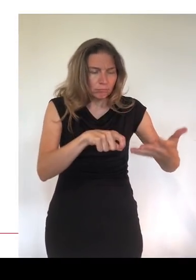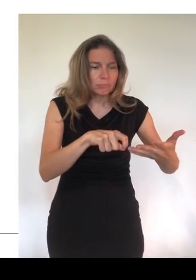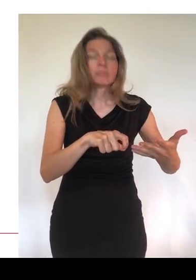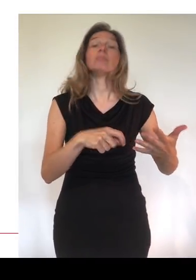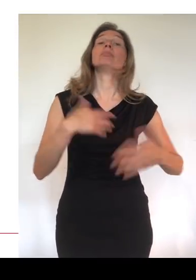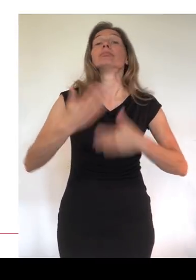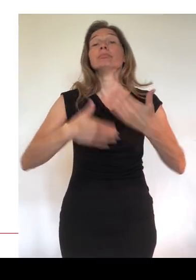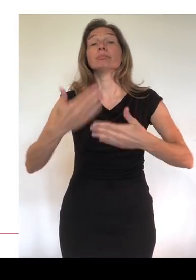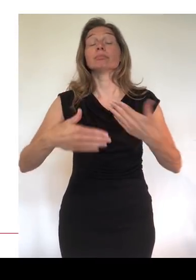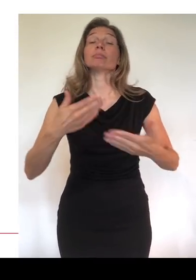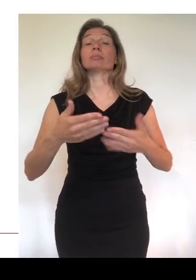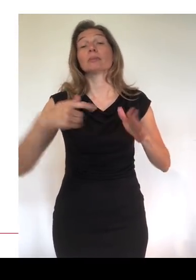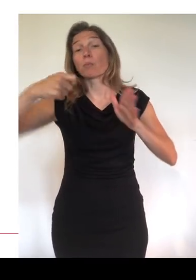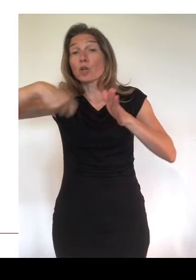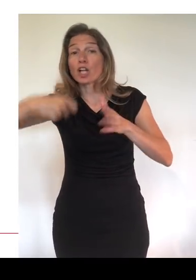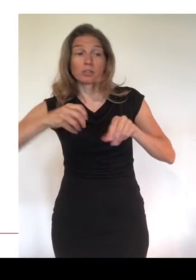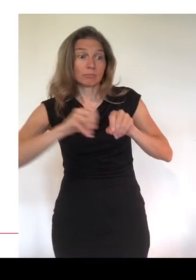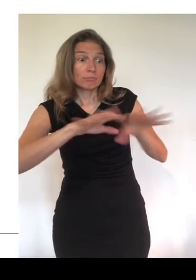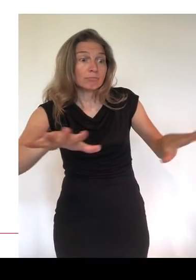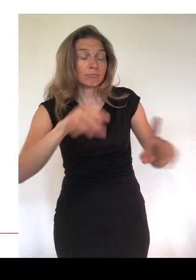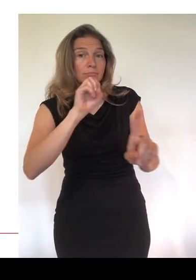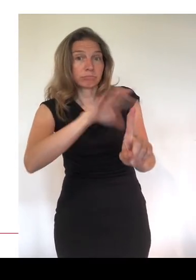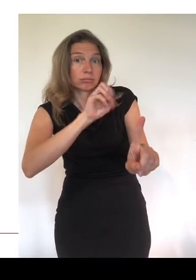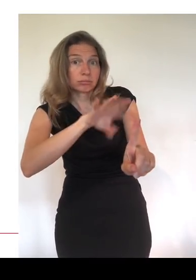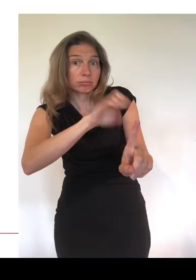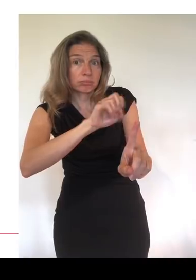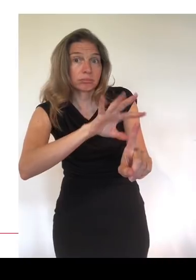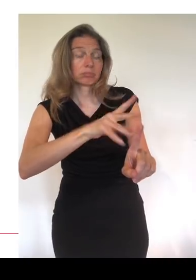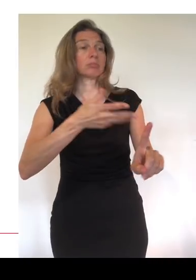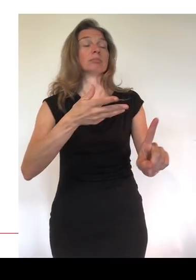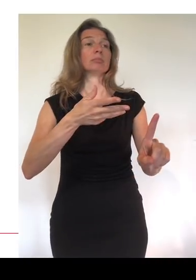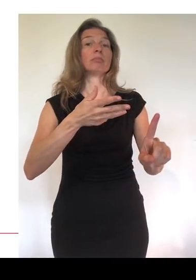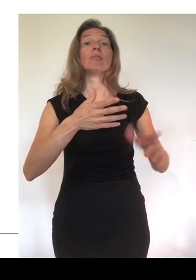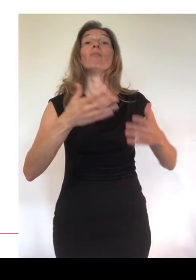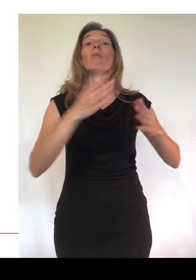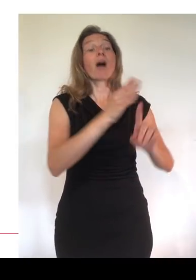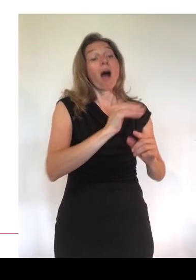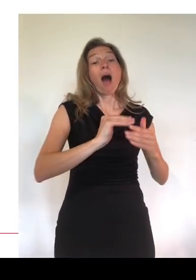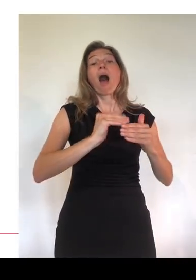results or the amount of progress that you're seeing in one school versus maybe